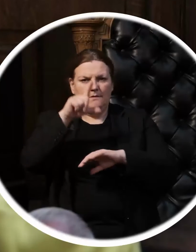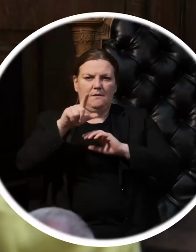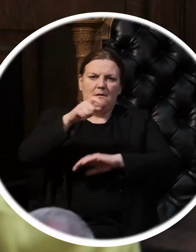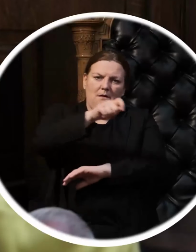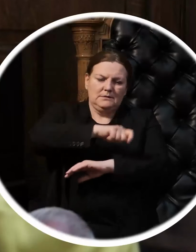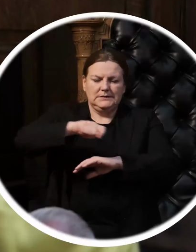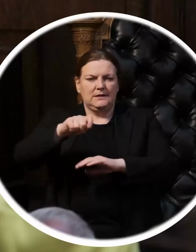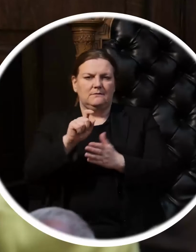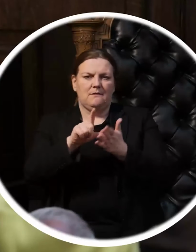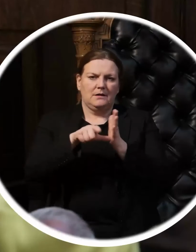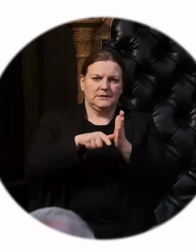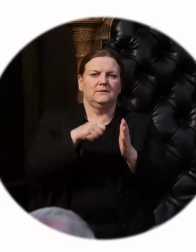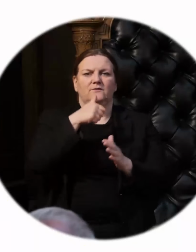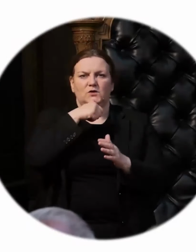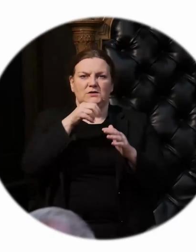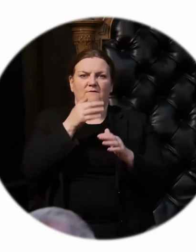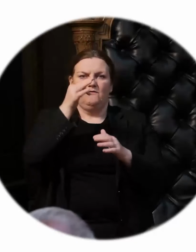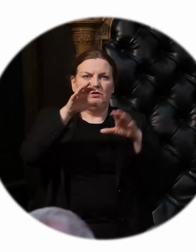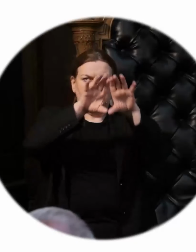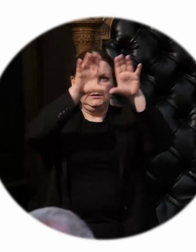for the front entrance of Amiens Street Station.